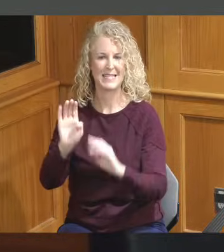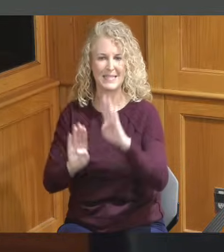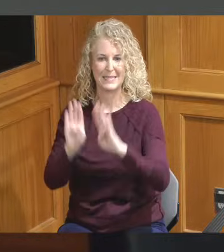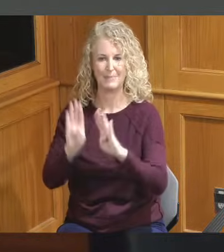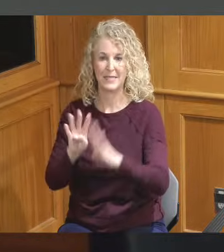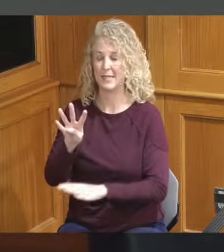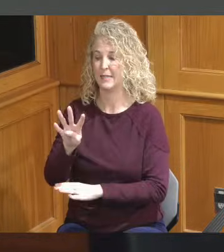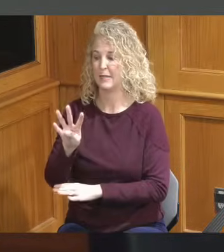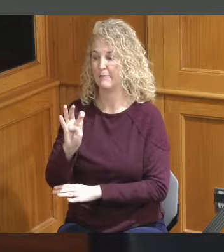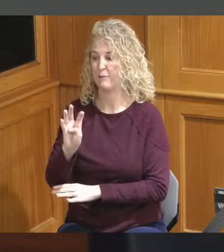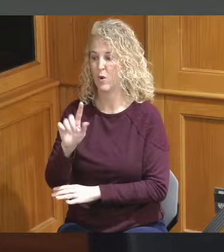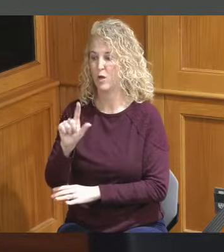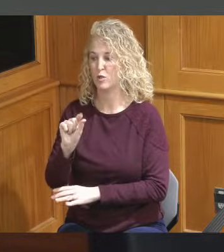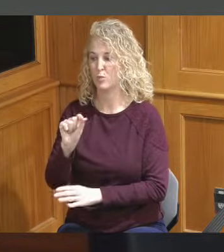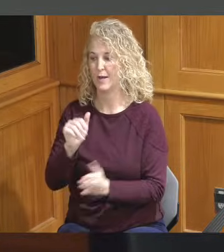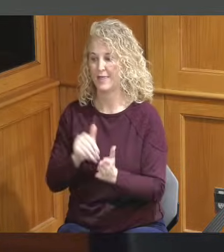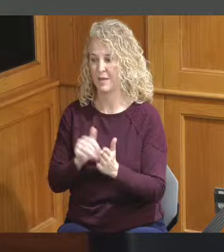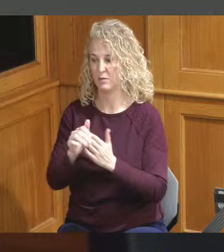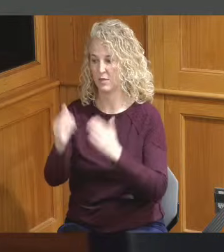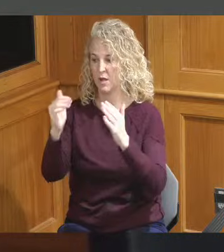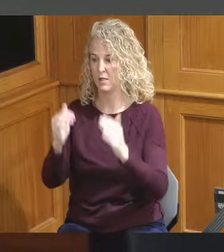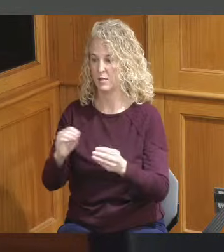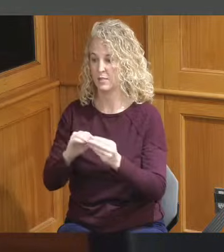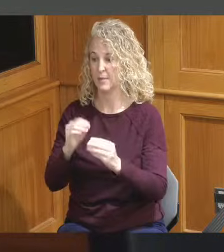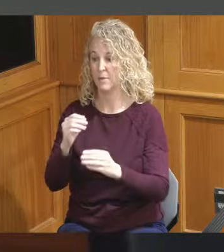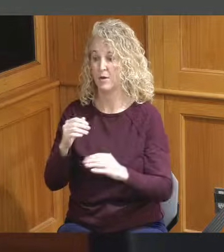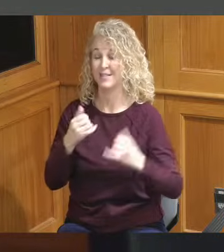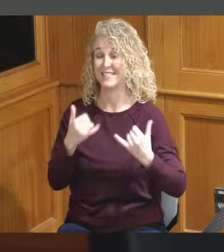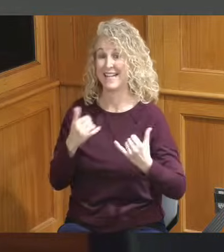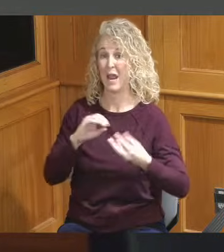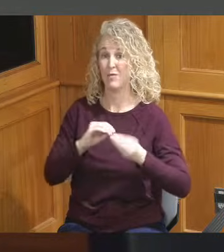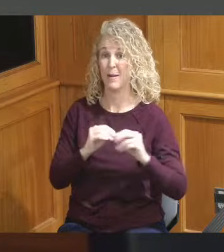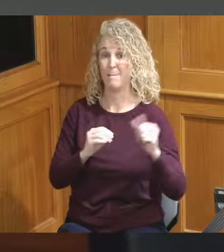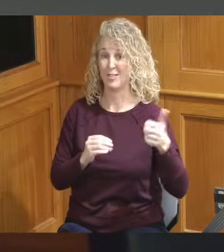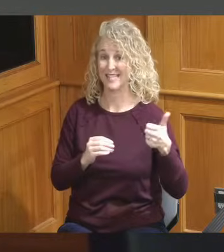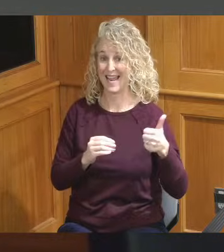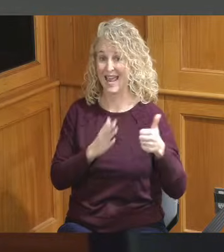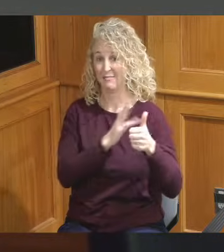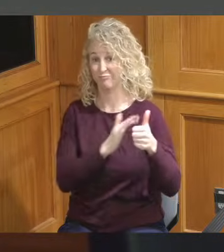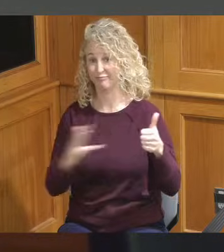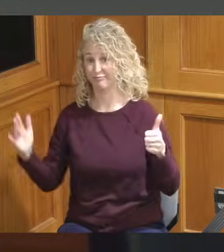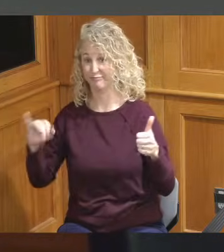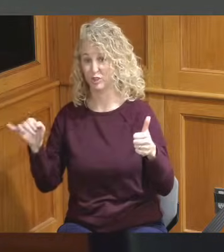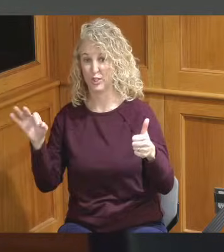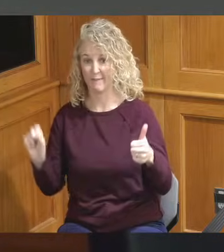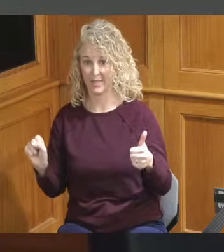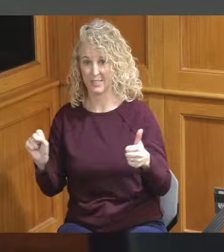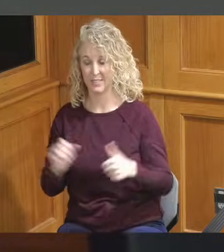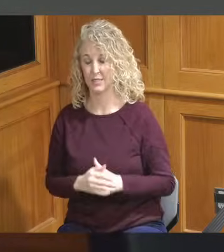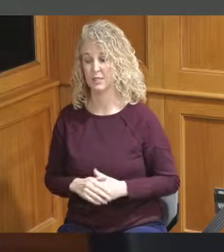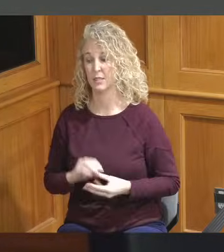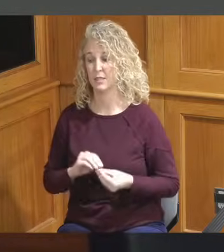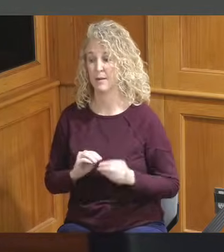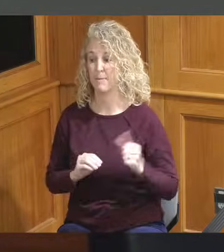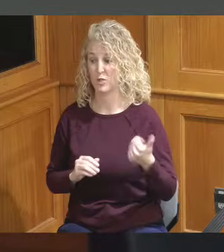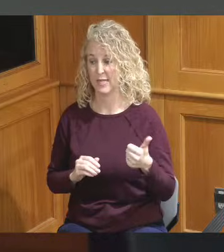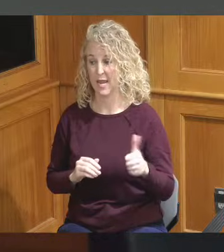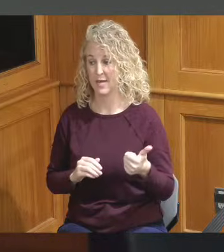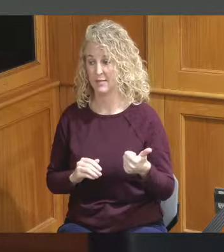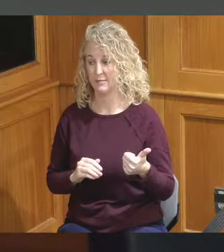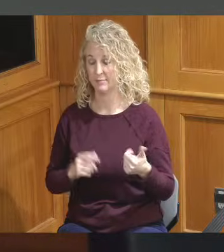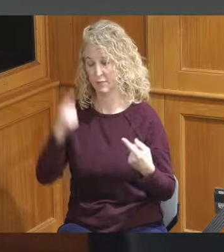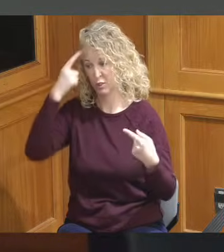$420,000. starting with item 10, we have several JFS items. Uh, item number 10 is an agreement for